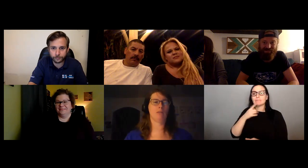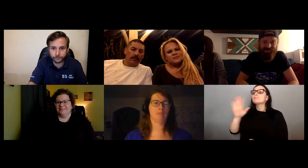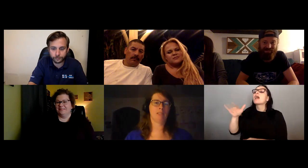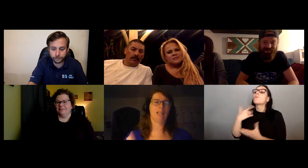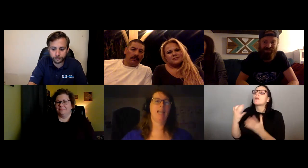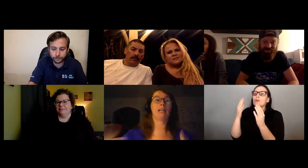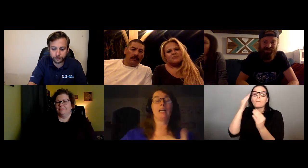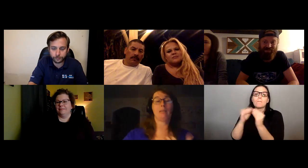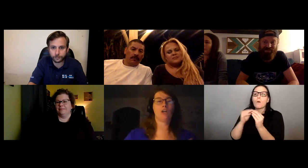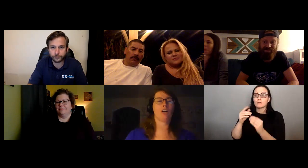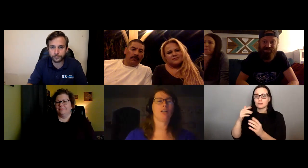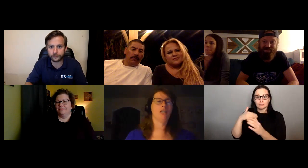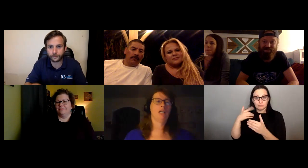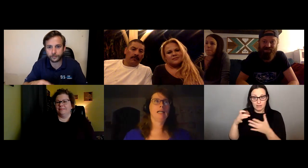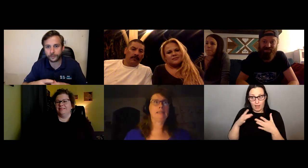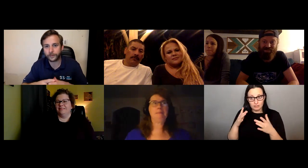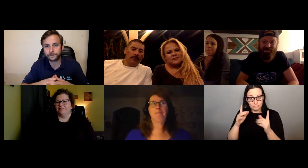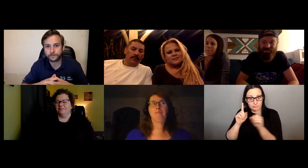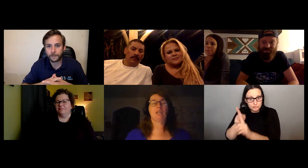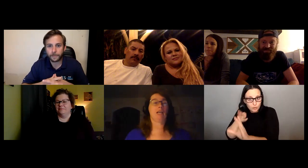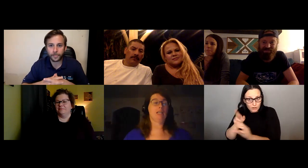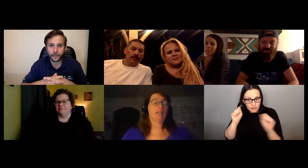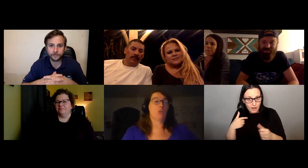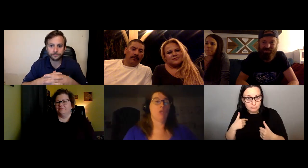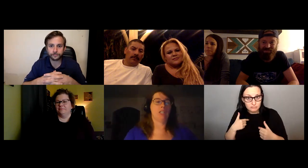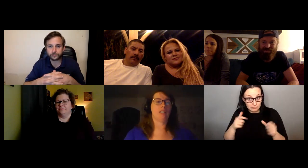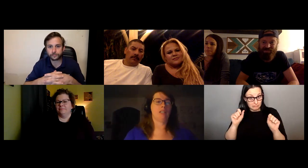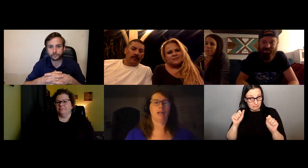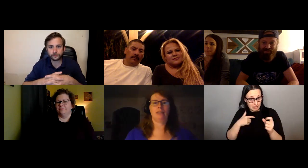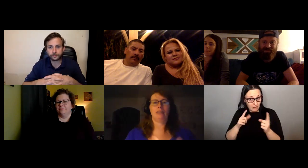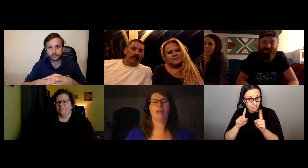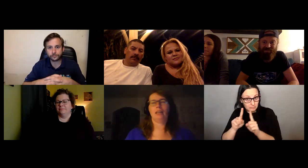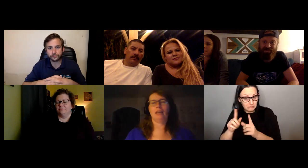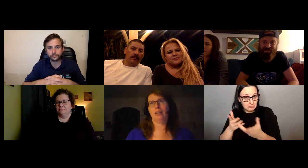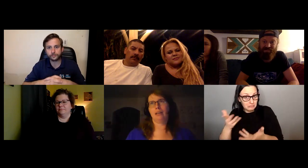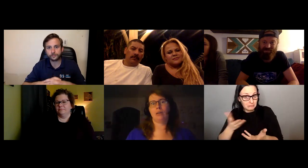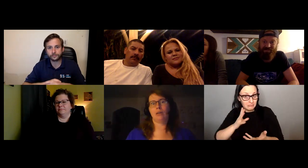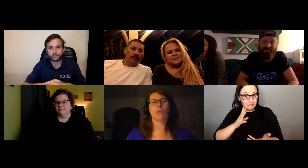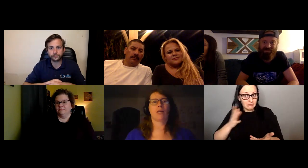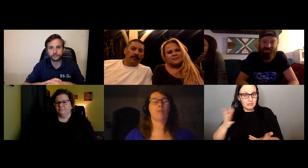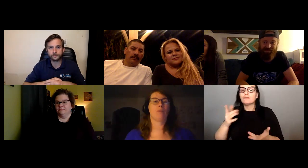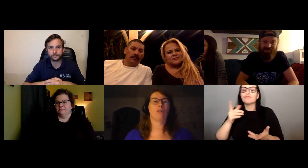hey can i come along hey can i join and it goes a lot better